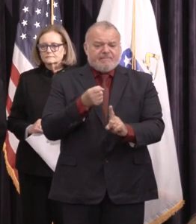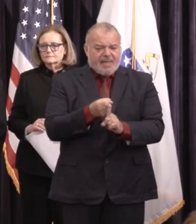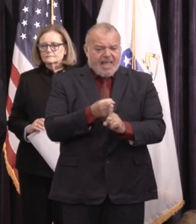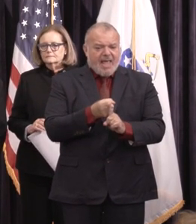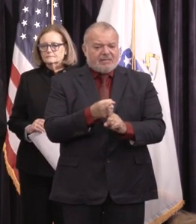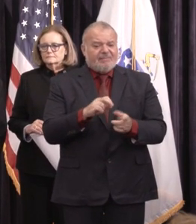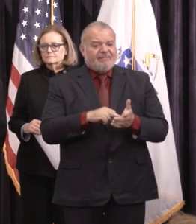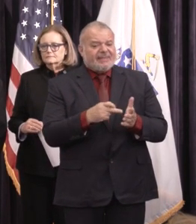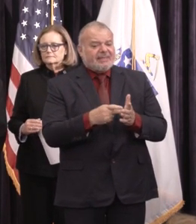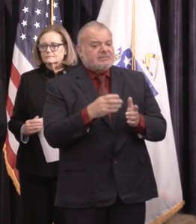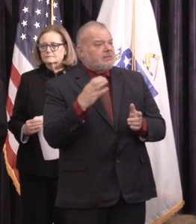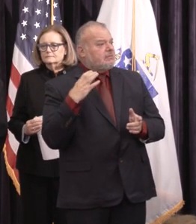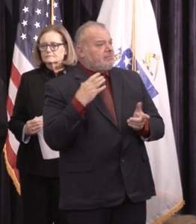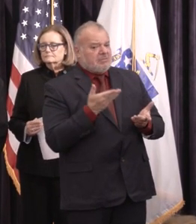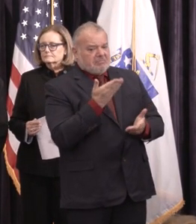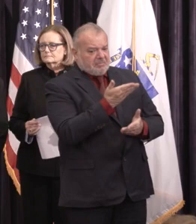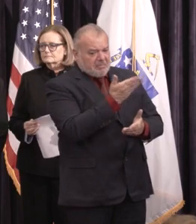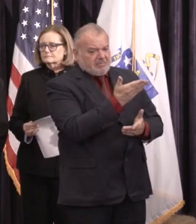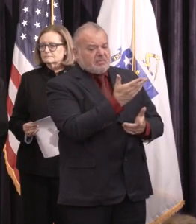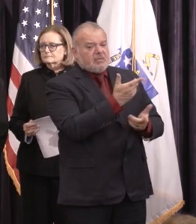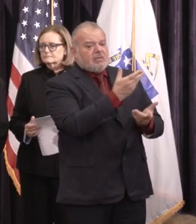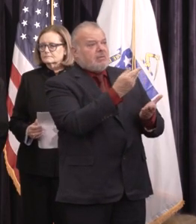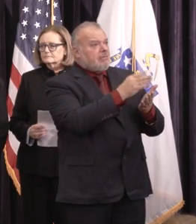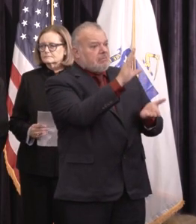to $5,000 or 30 percent of the pages paid. In each subsequent years employers are allowed $2,000 or